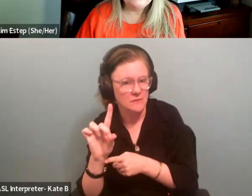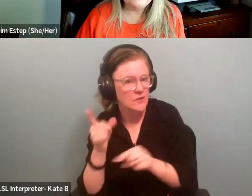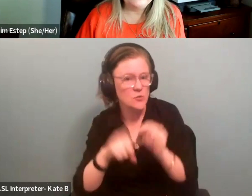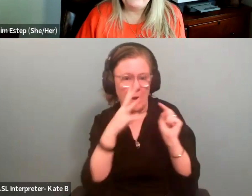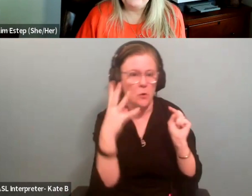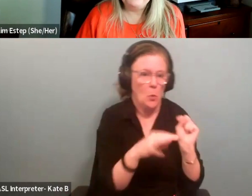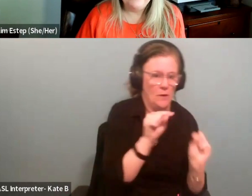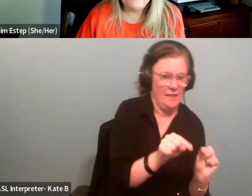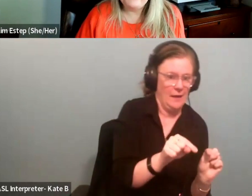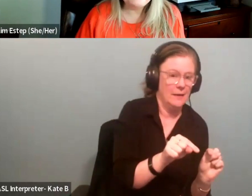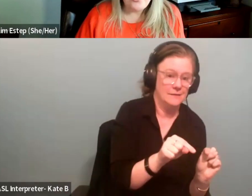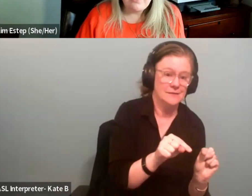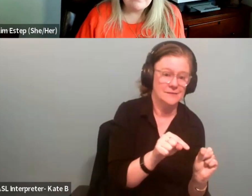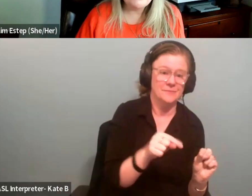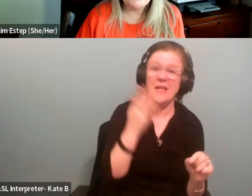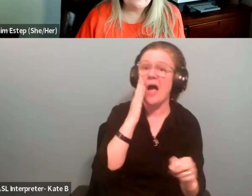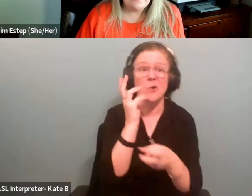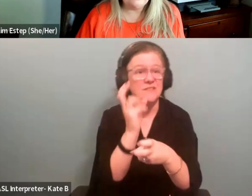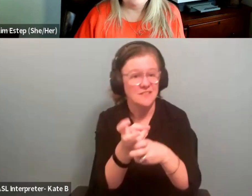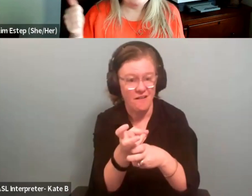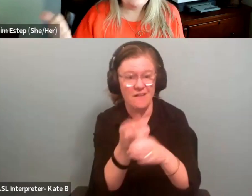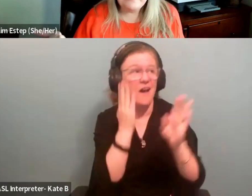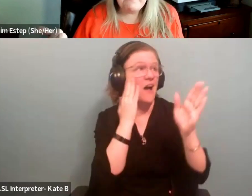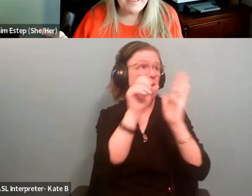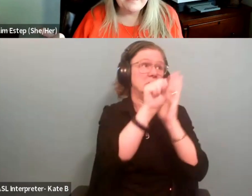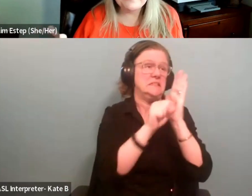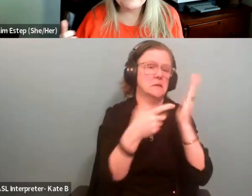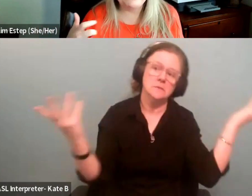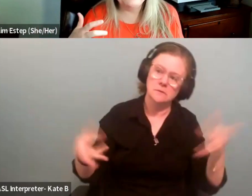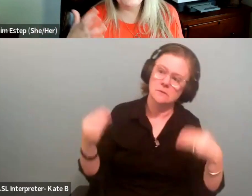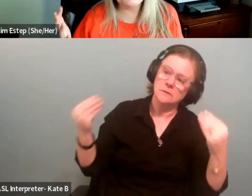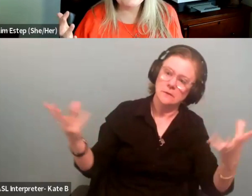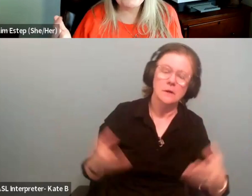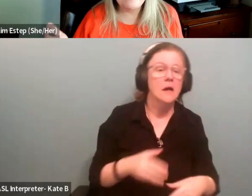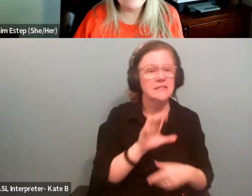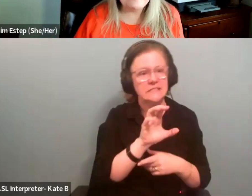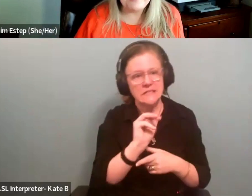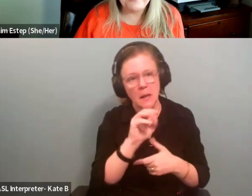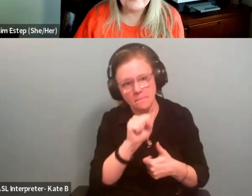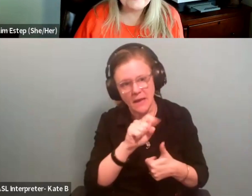just say, you know, I know it's hard to align CMS and, you know, Center for Medicare and Medicaid